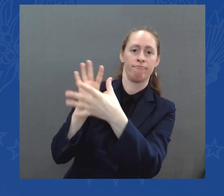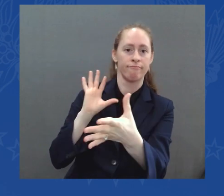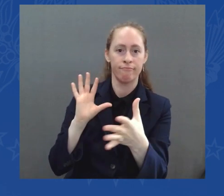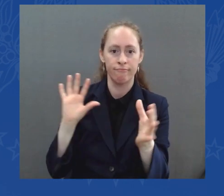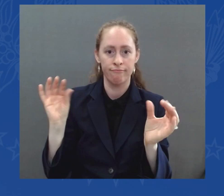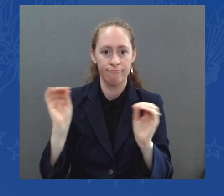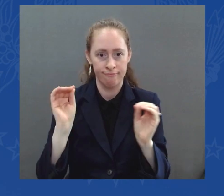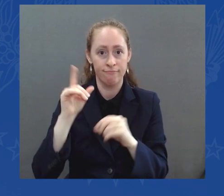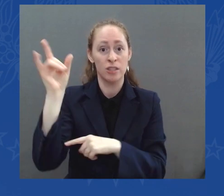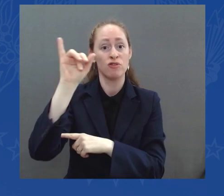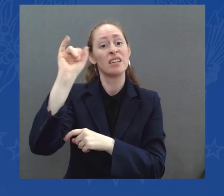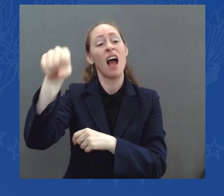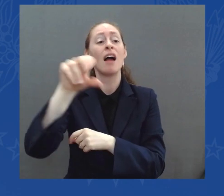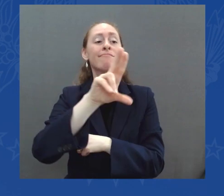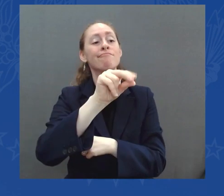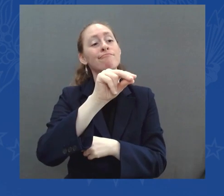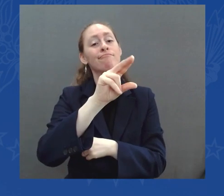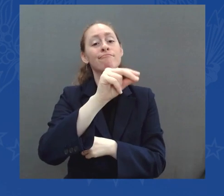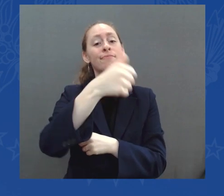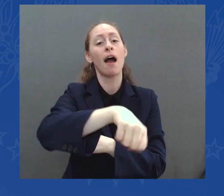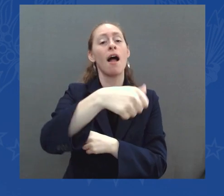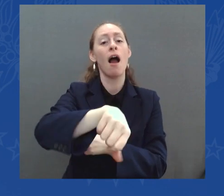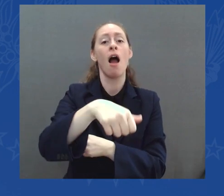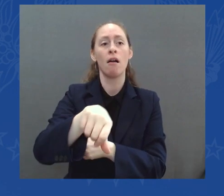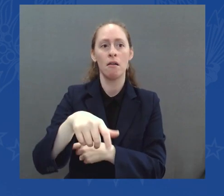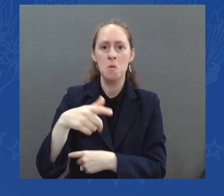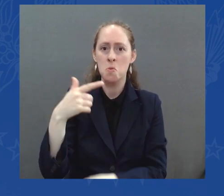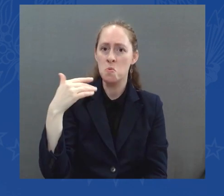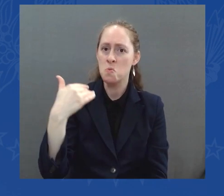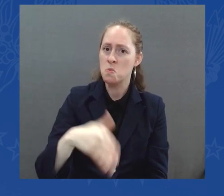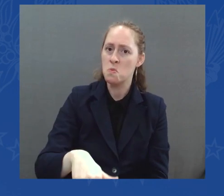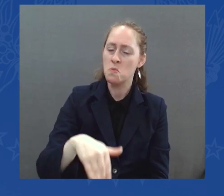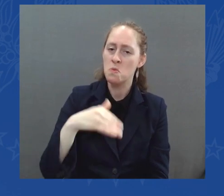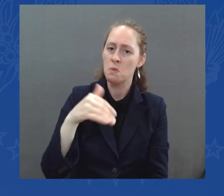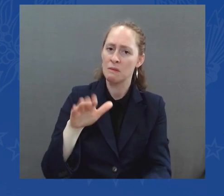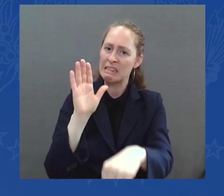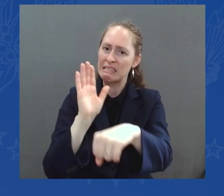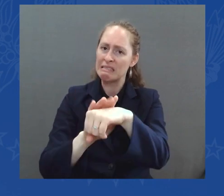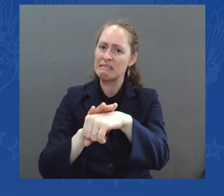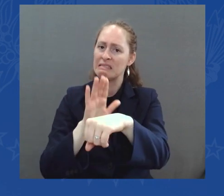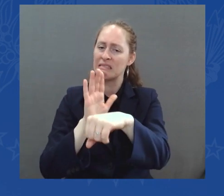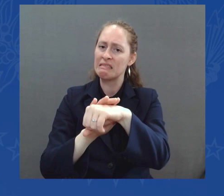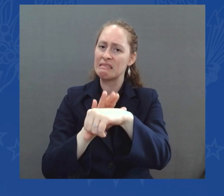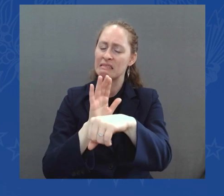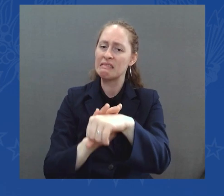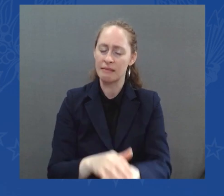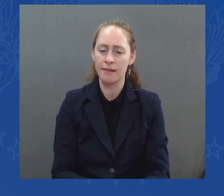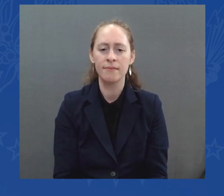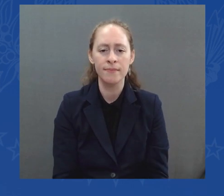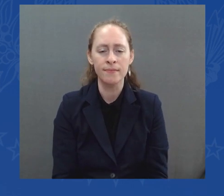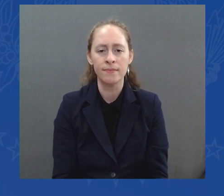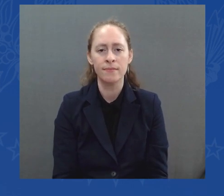In addition, tens of millions of Americans could lose their coverage, including young people who will no longer be able to stay